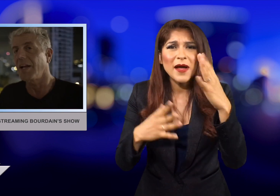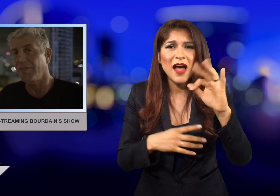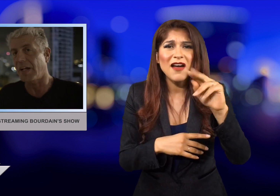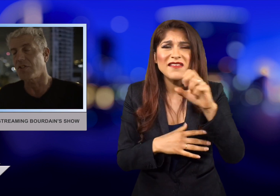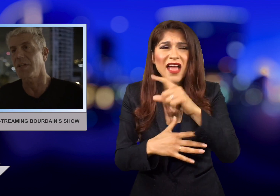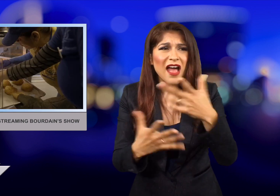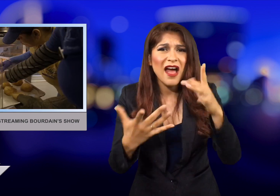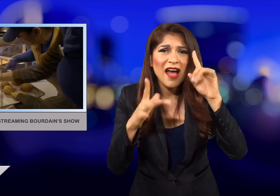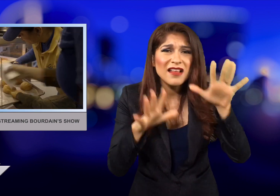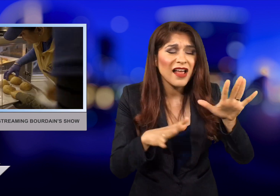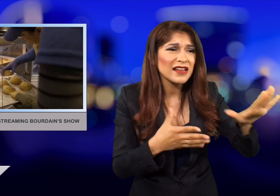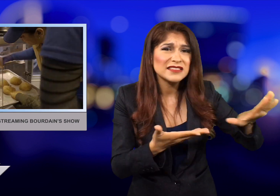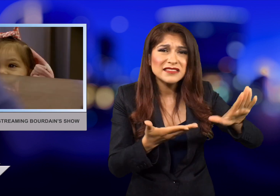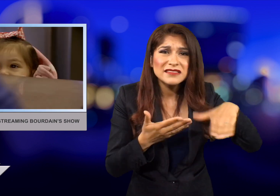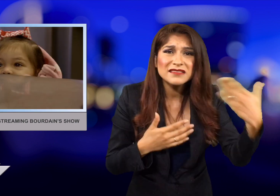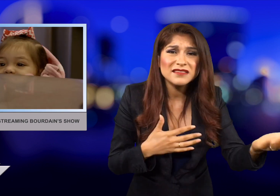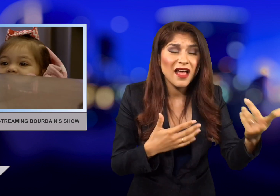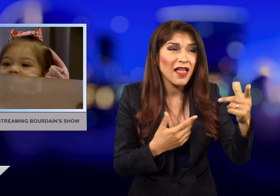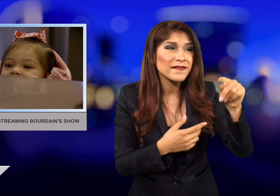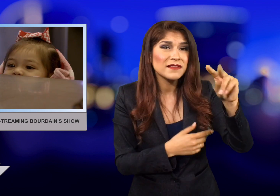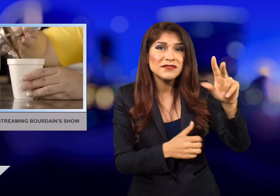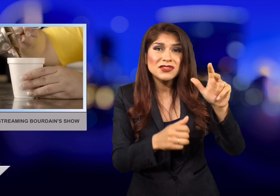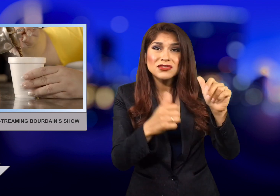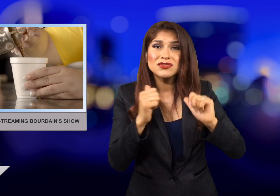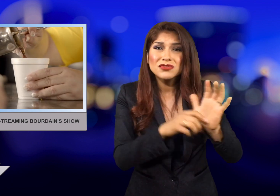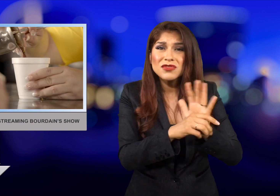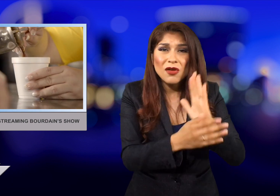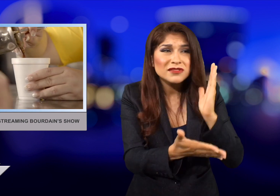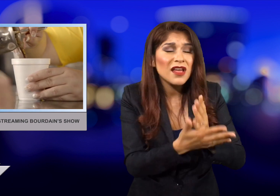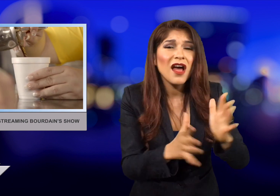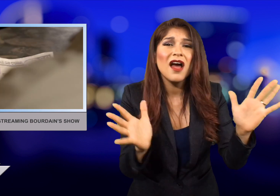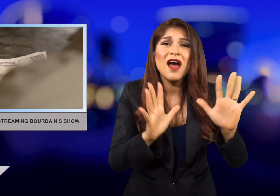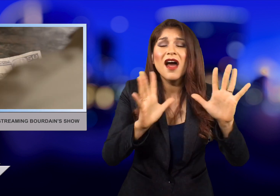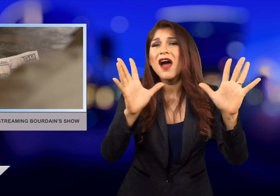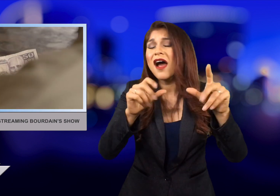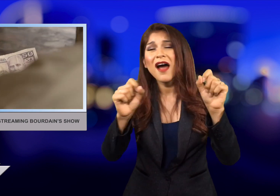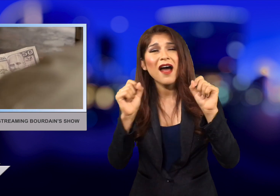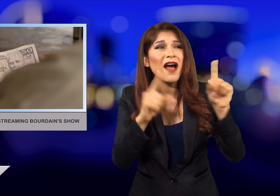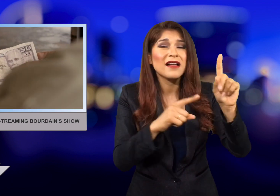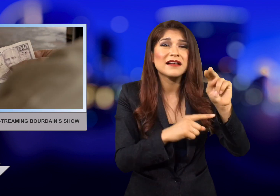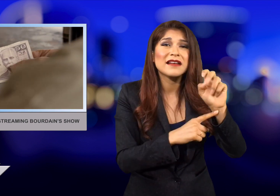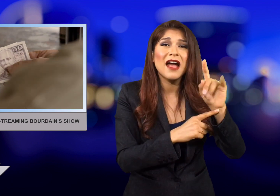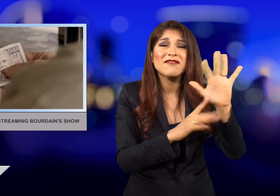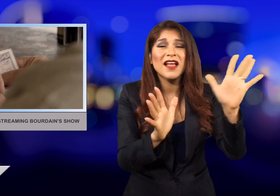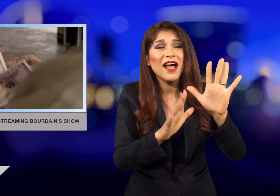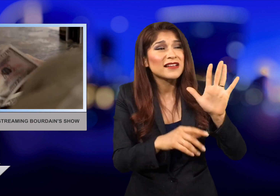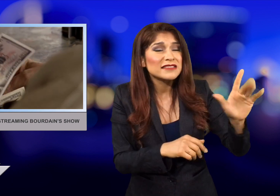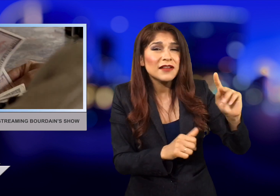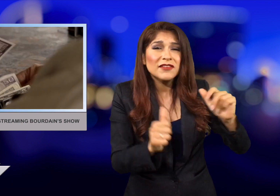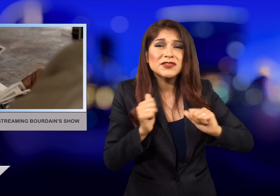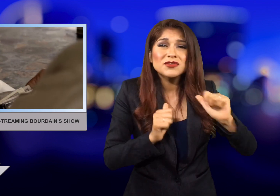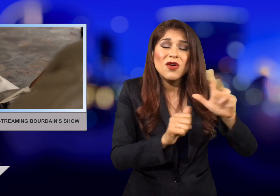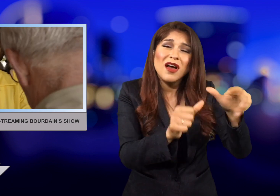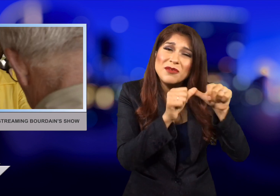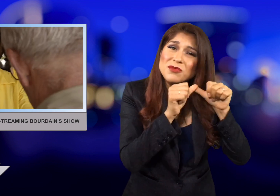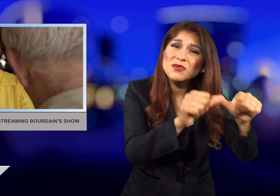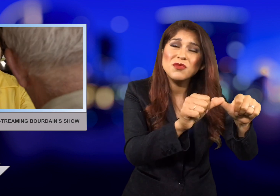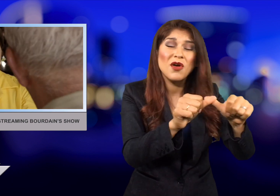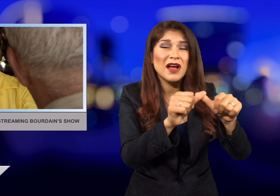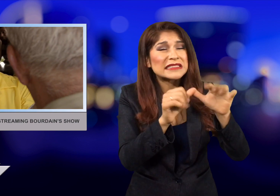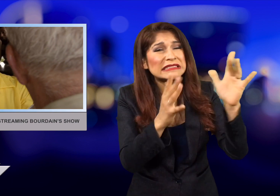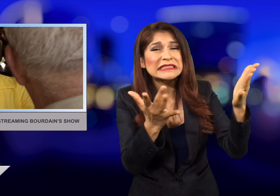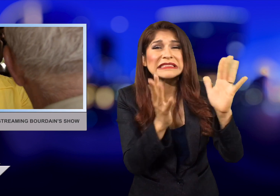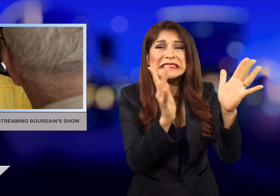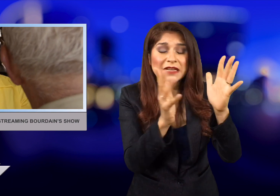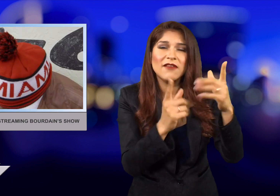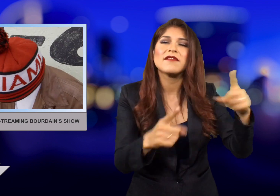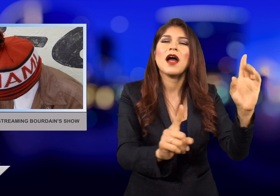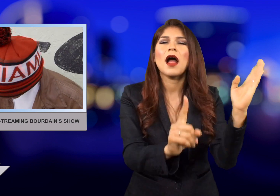But fans mourning Bourdain's death have succeeded in convincing Netflix to continue streaming